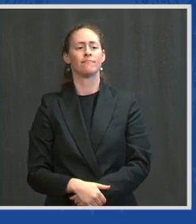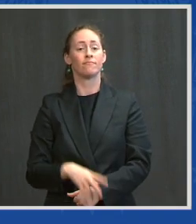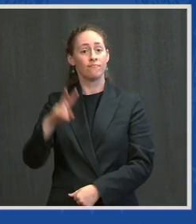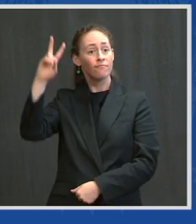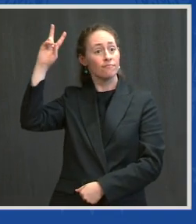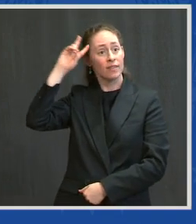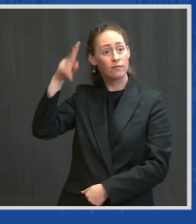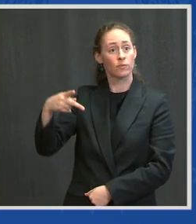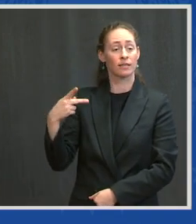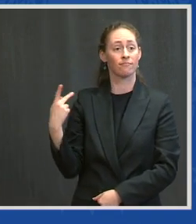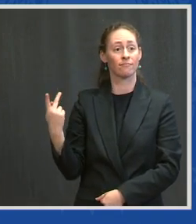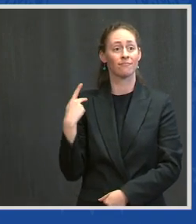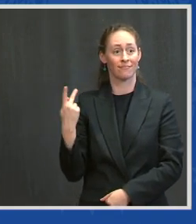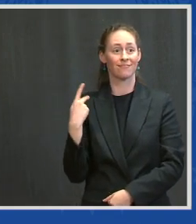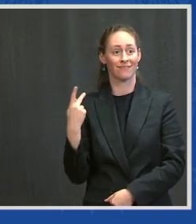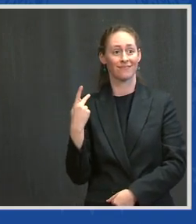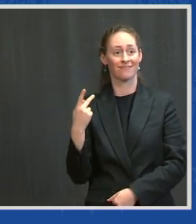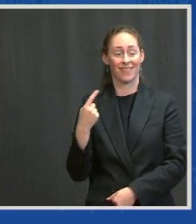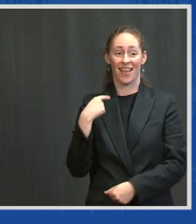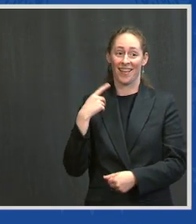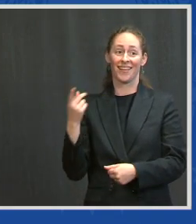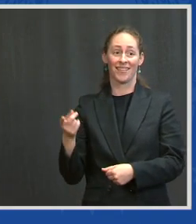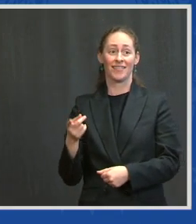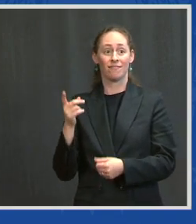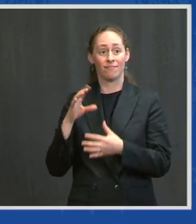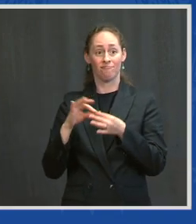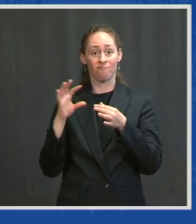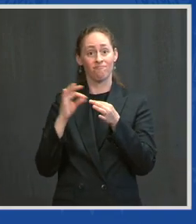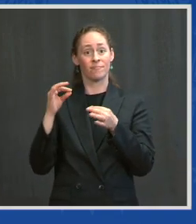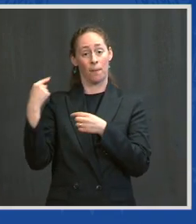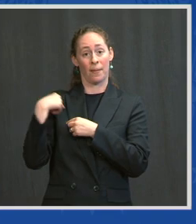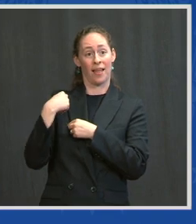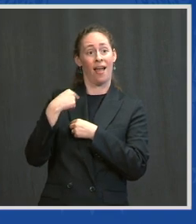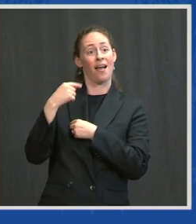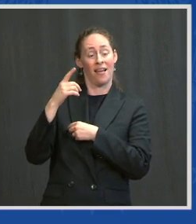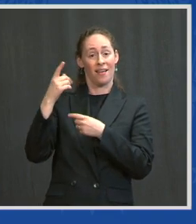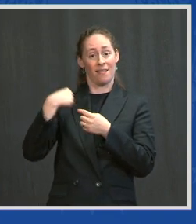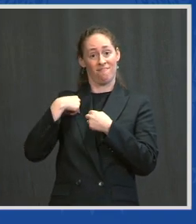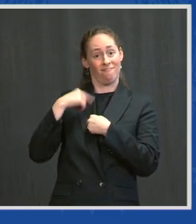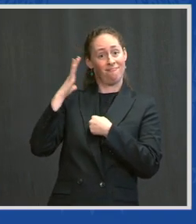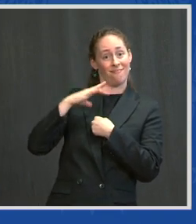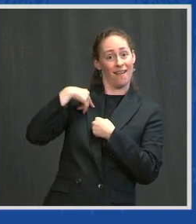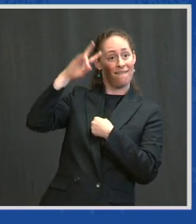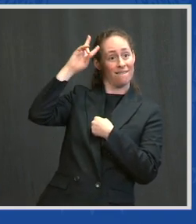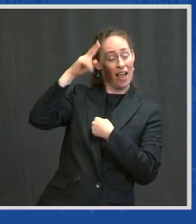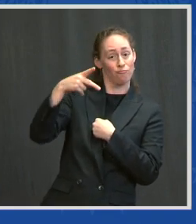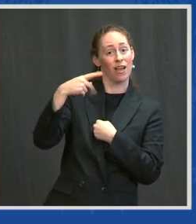on gun violence research at the C- -- the Center for Disease Control, the CDC.